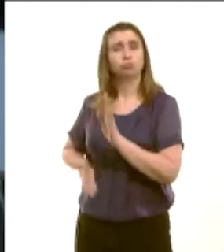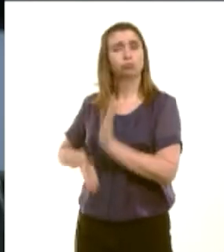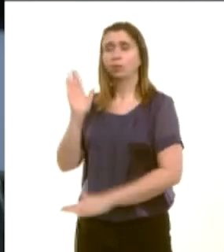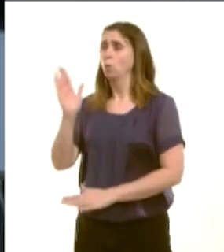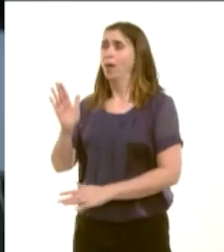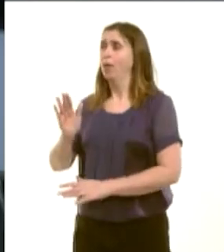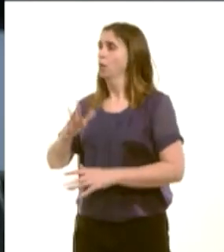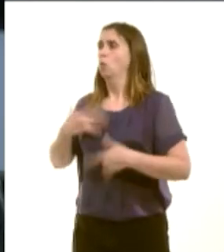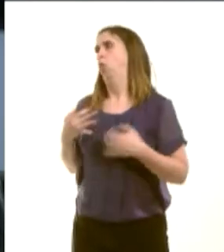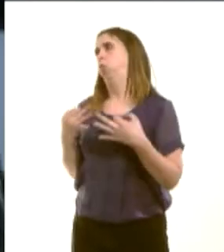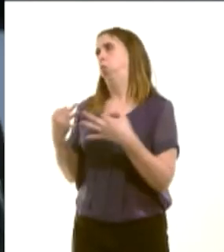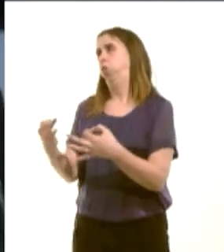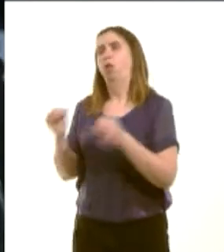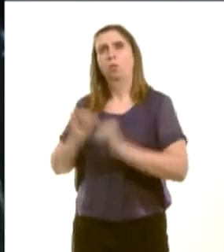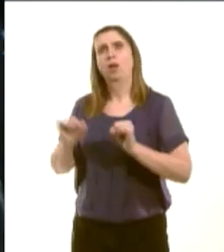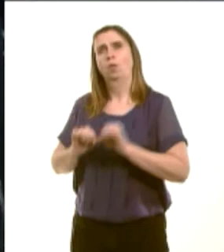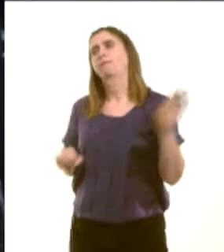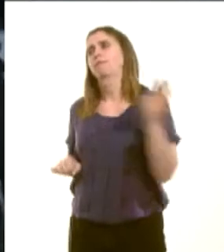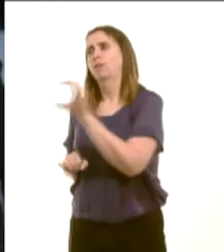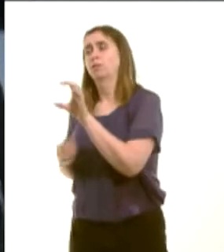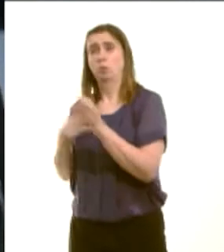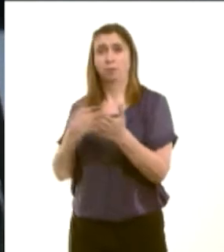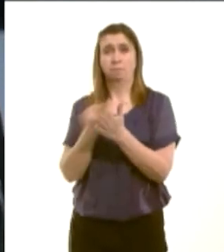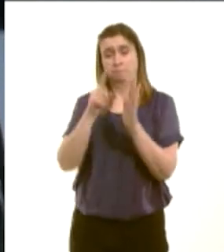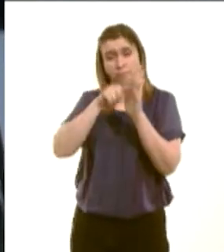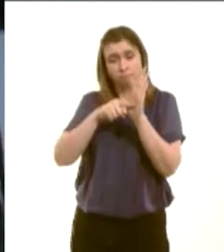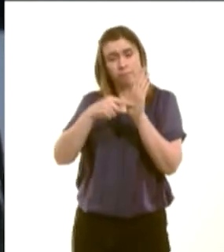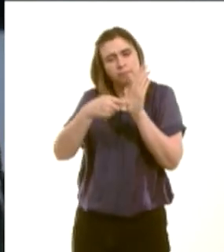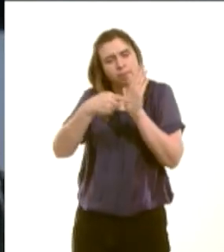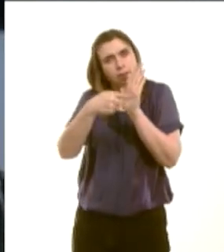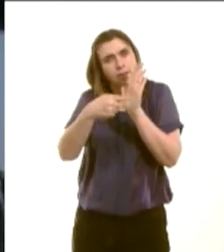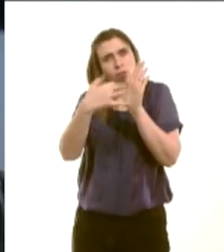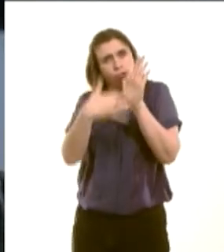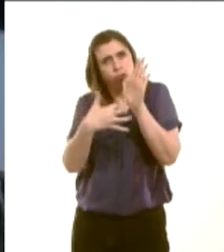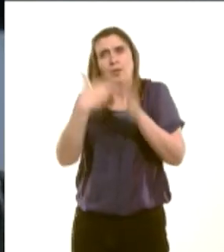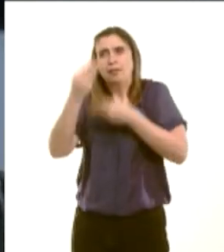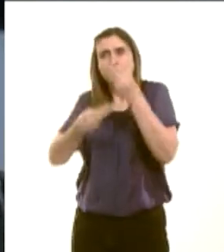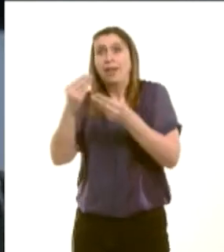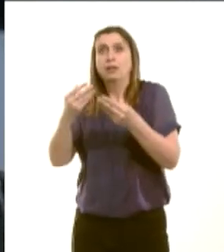in place, also, to ensure a smooth transition of service backówhen constituents have had